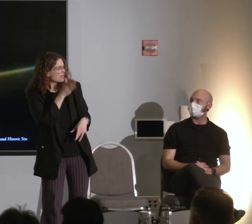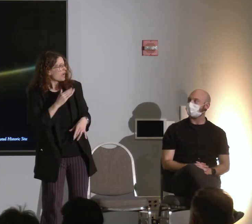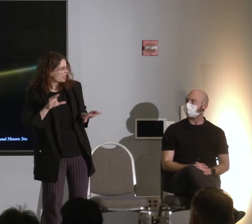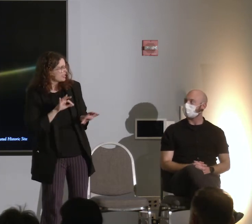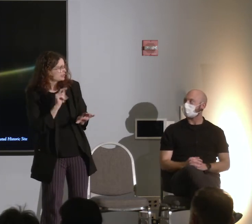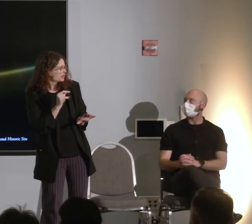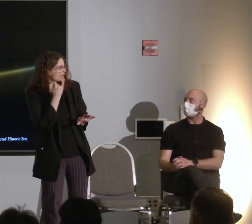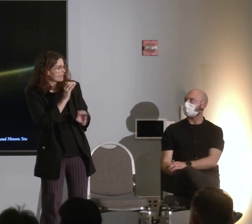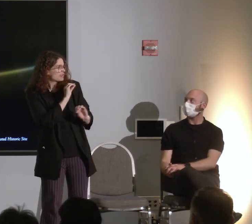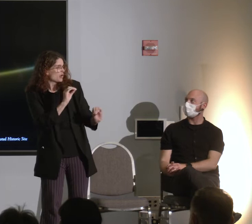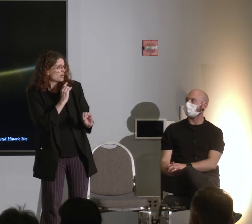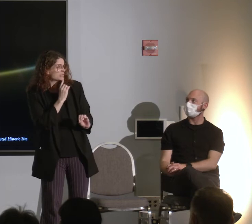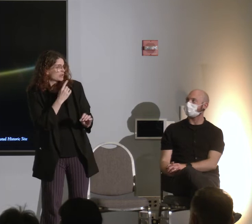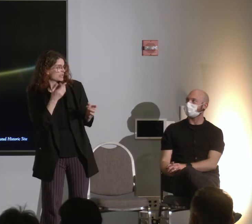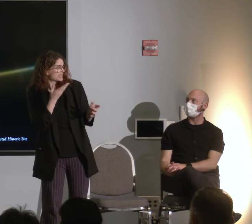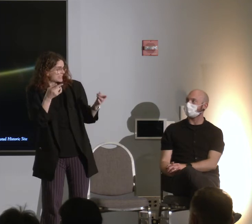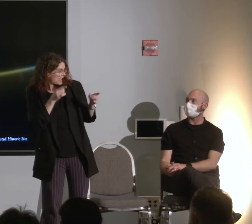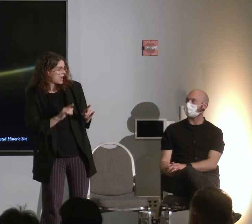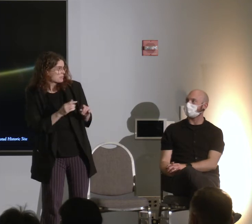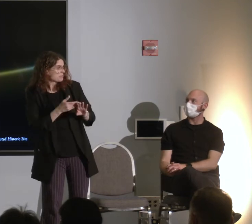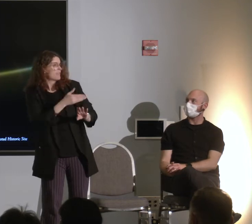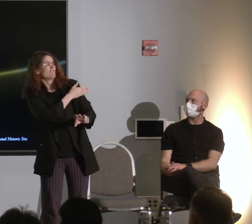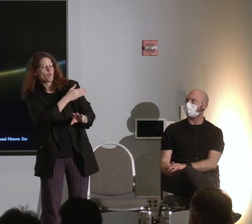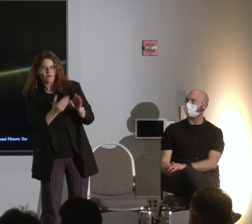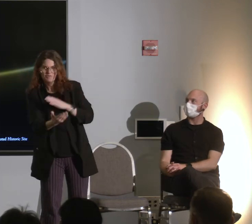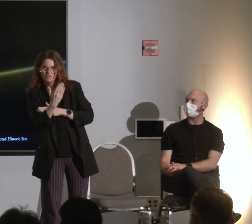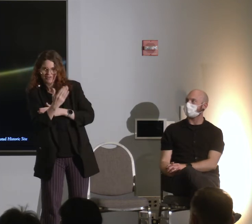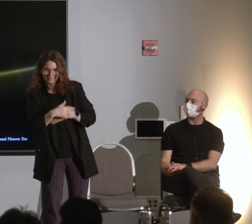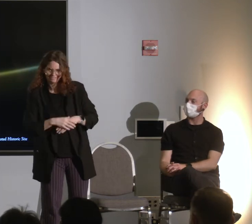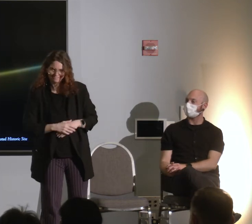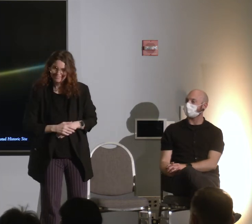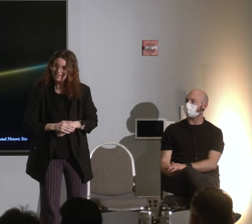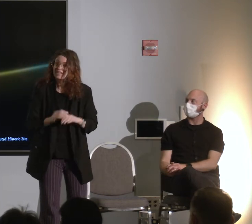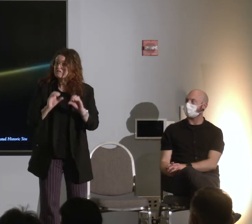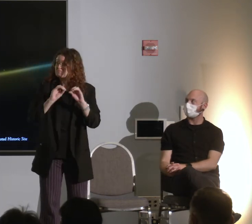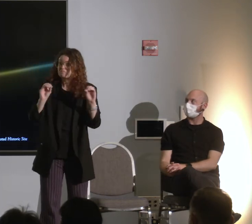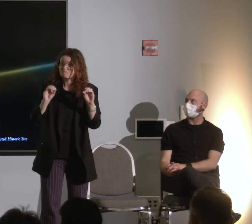no serious objection occurs to me before morning. None did.